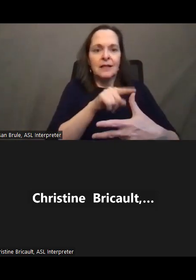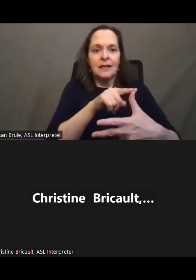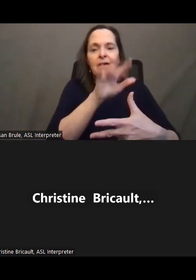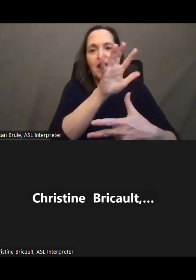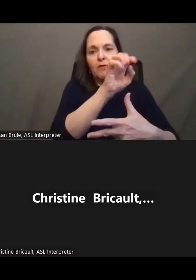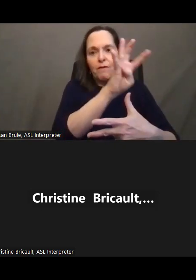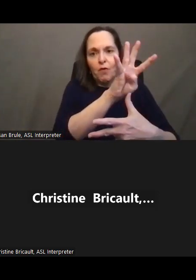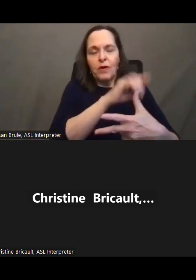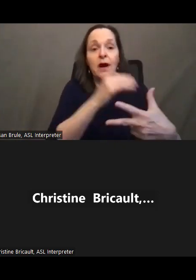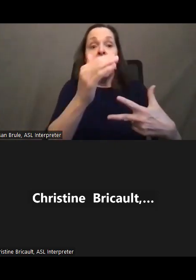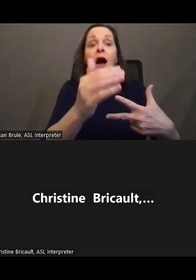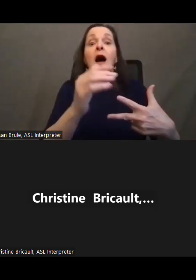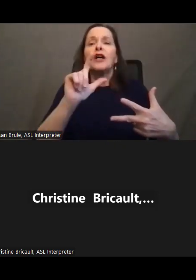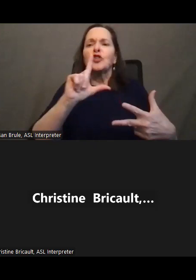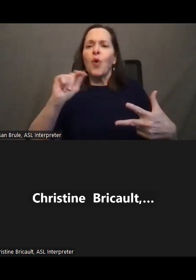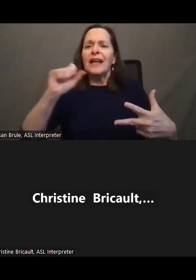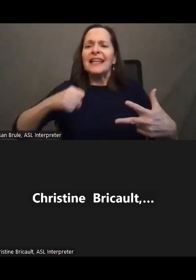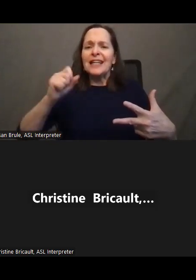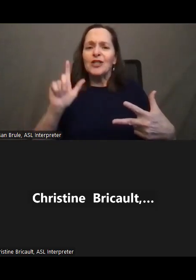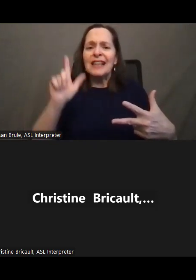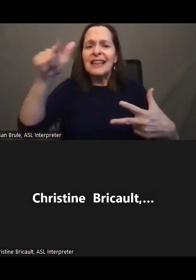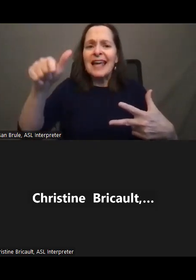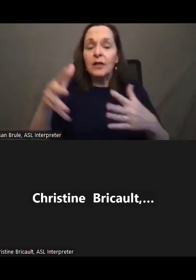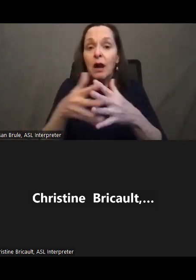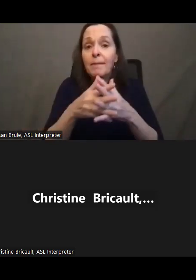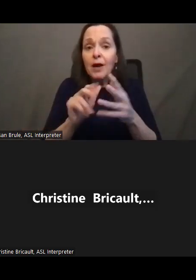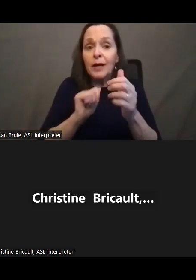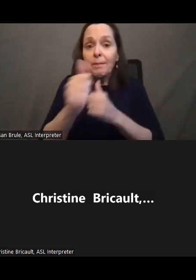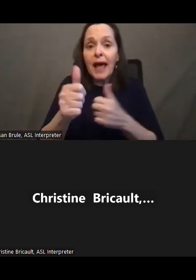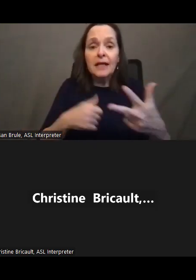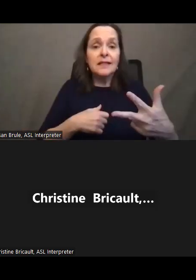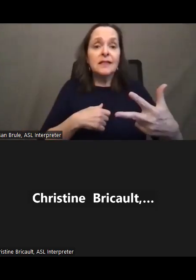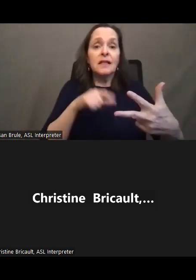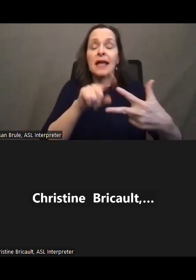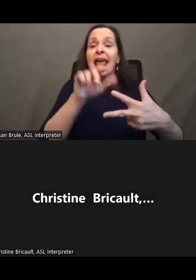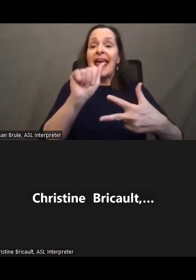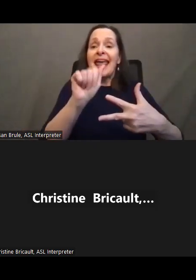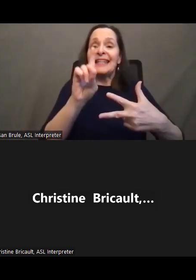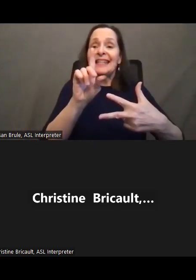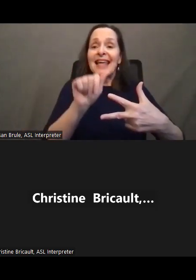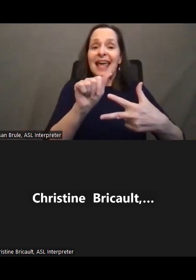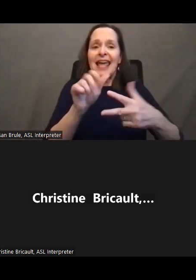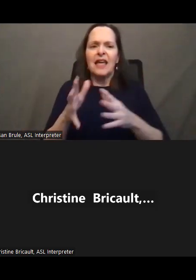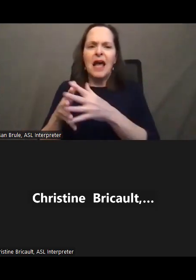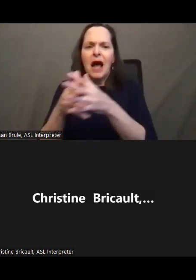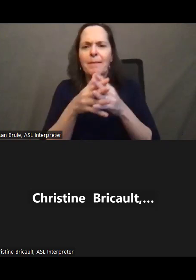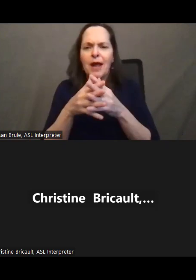with Disabilities Act, which takes that nondiscrimination requirement and the requirement to provide reasonable